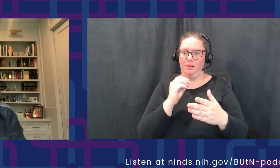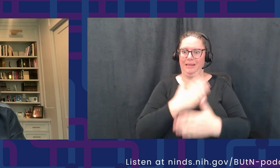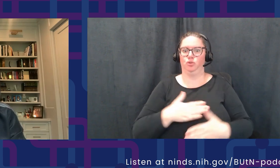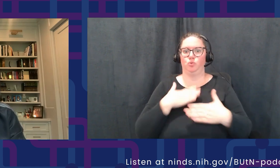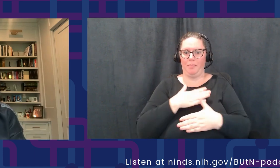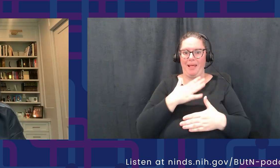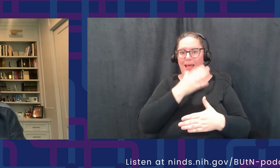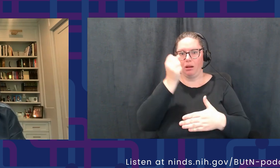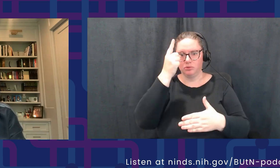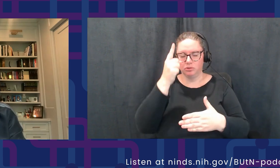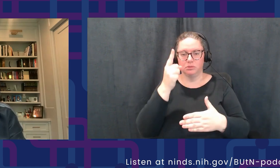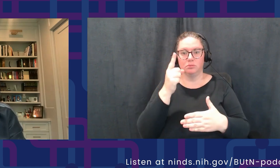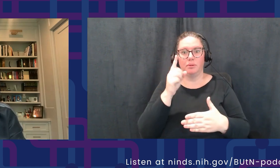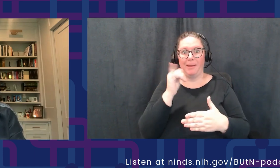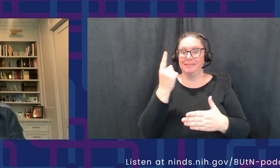who's totally outside your field.